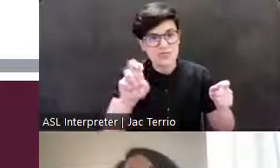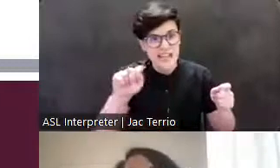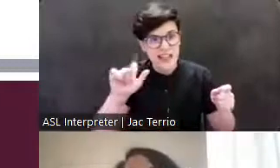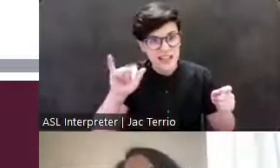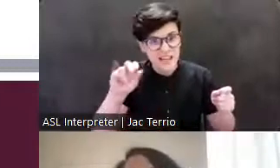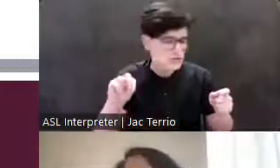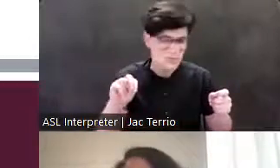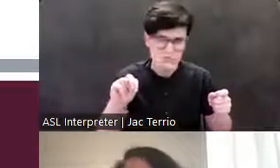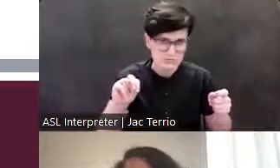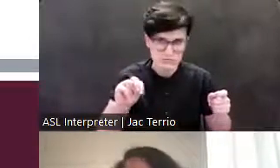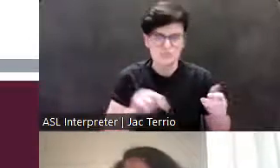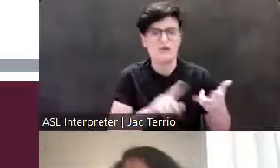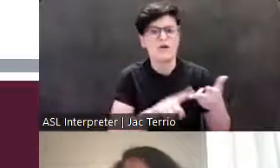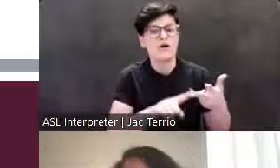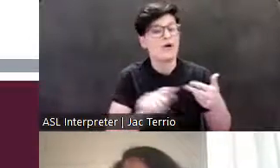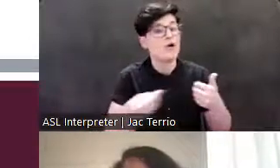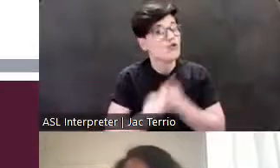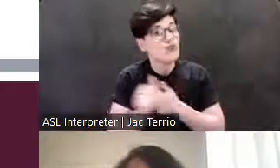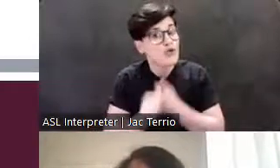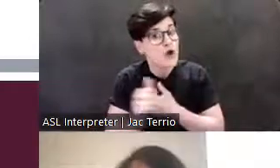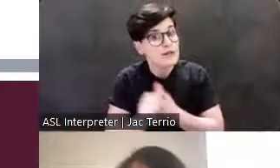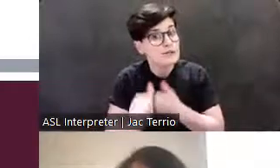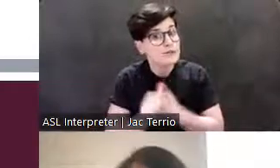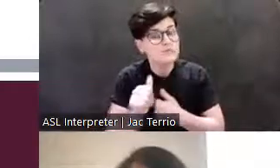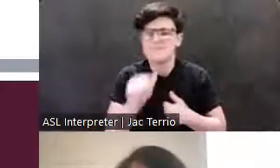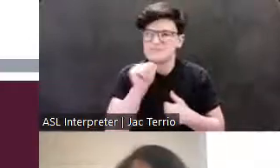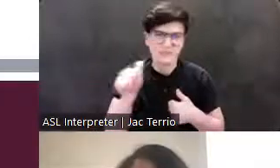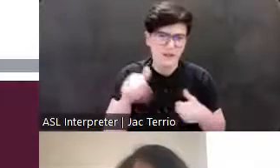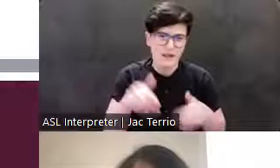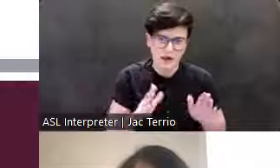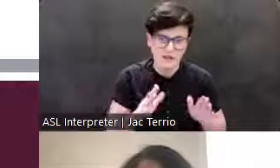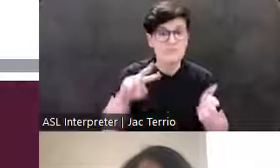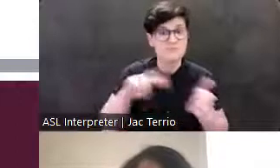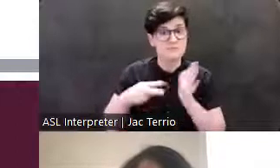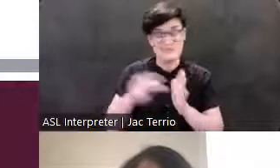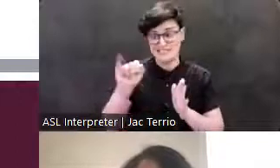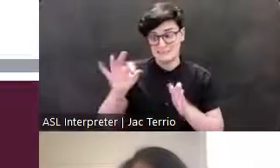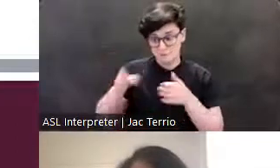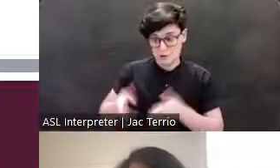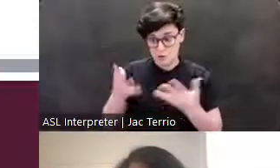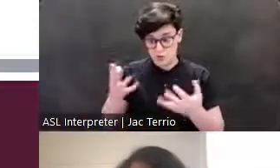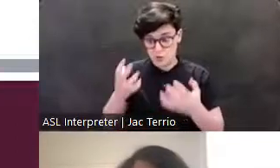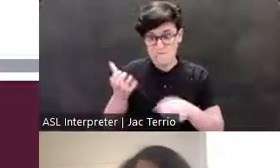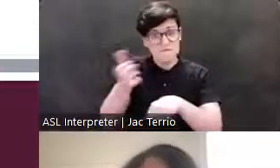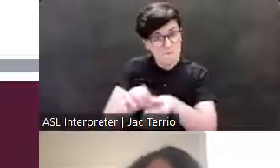If a person wants to enforce their rights under the fair housing act, they have the right to do that.